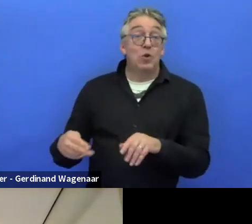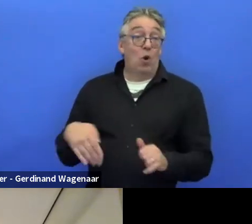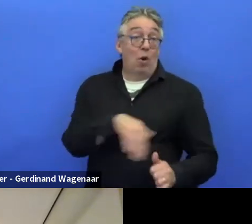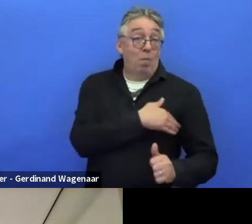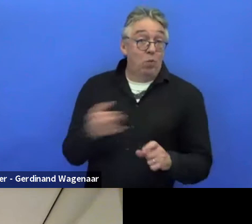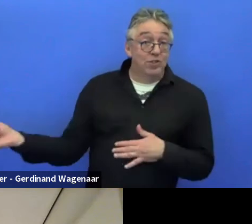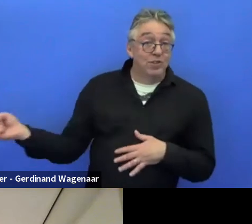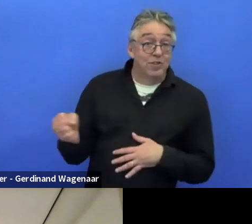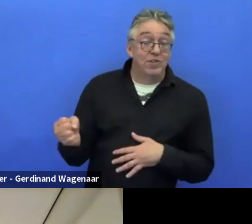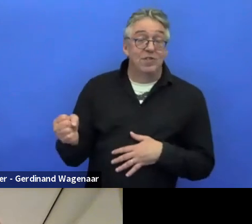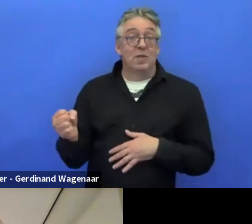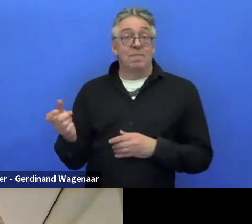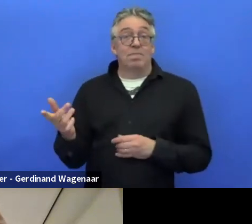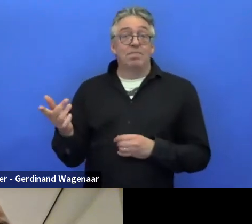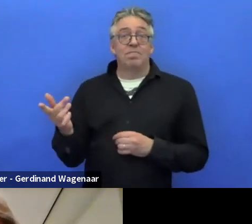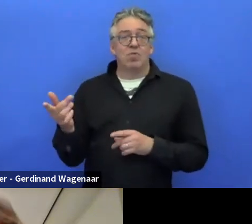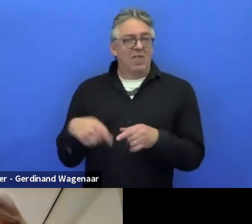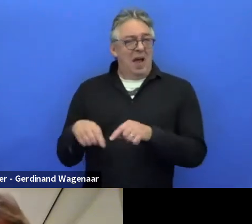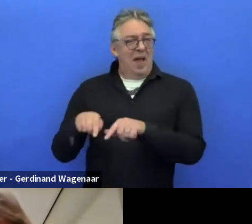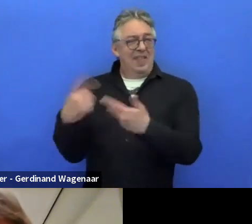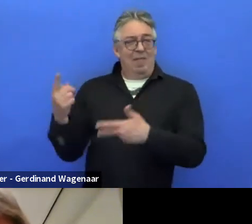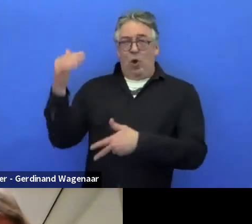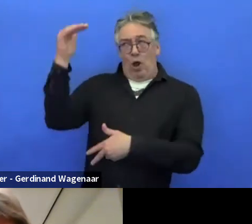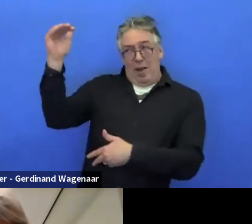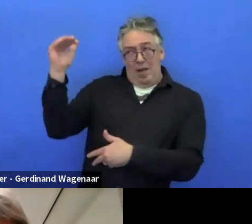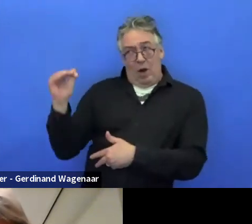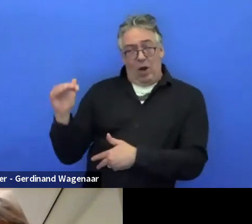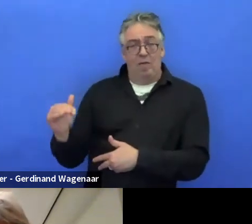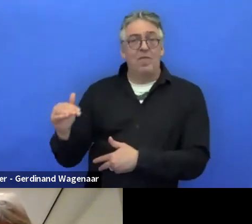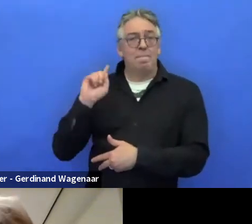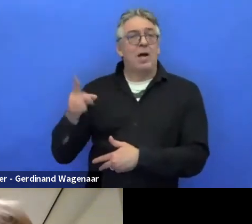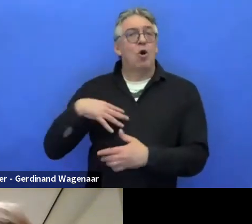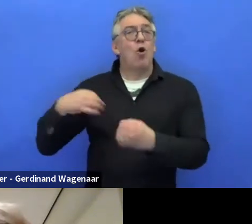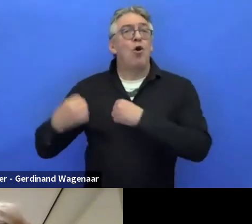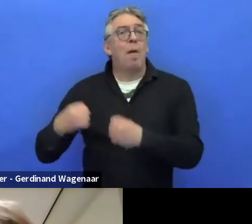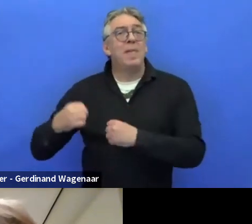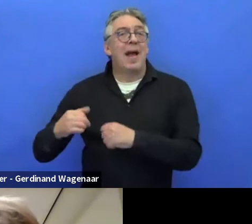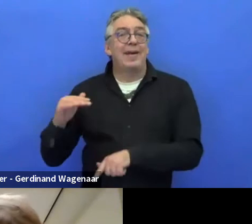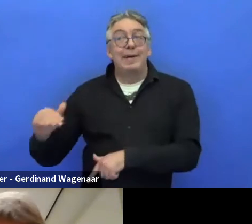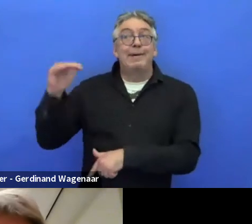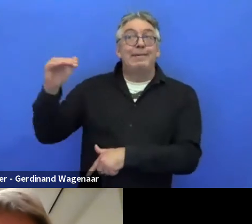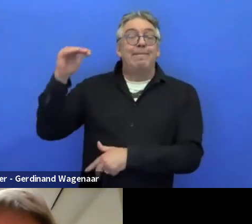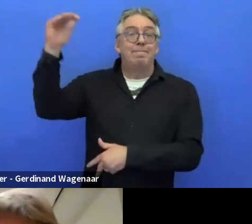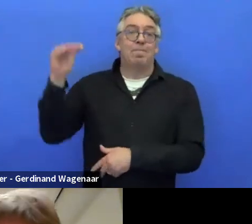There is a range of different places that we have, and the EU Ombudsman is looking at maladministration